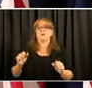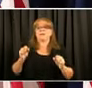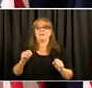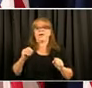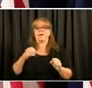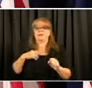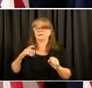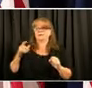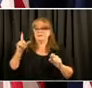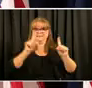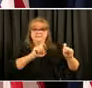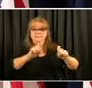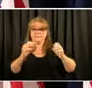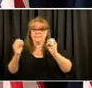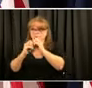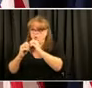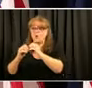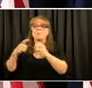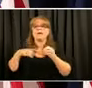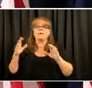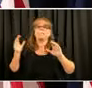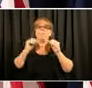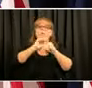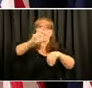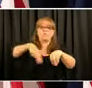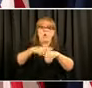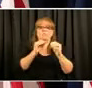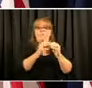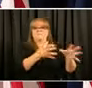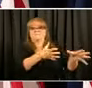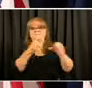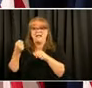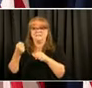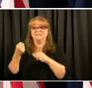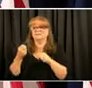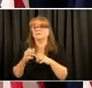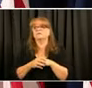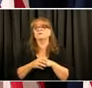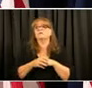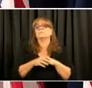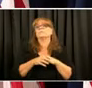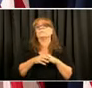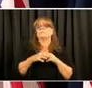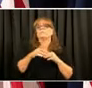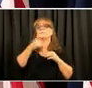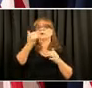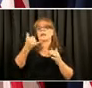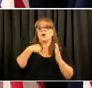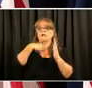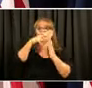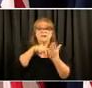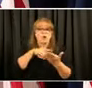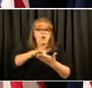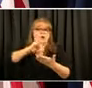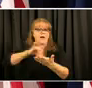uh from facebook uh that i wanted to read first um this carol says there's no reason to get tested